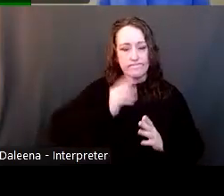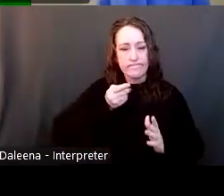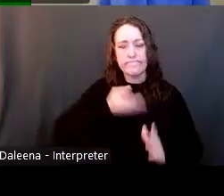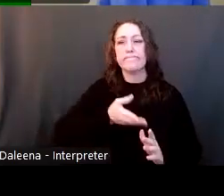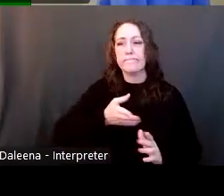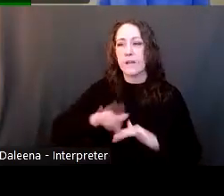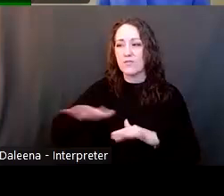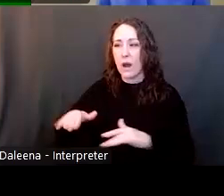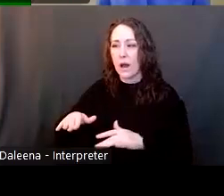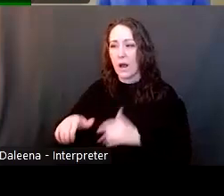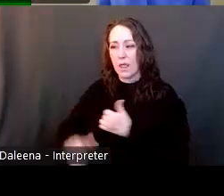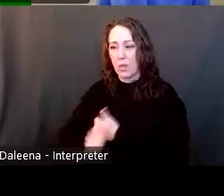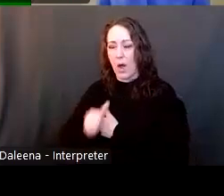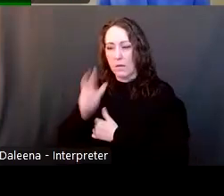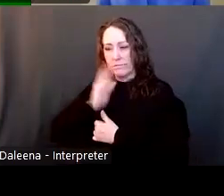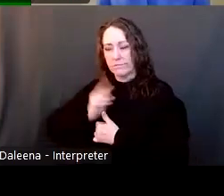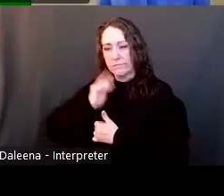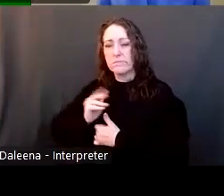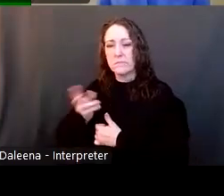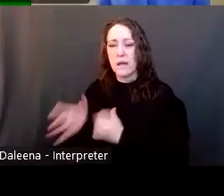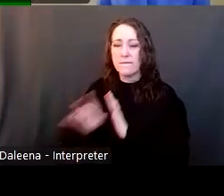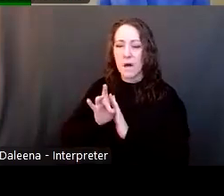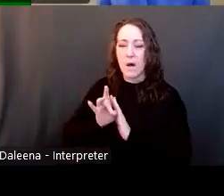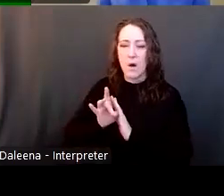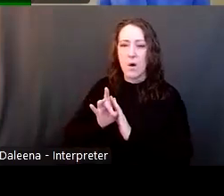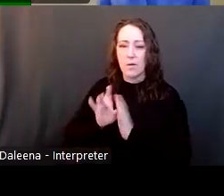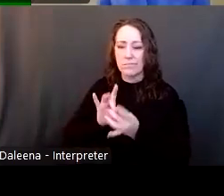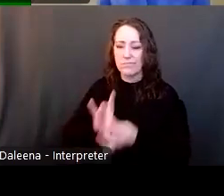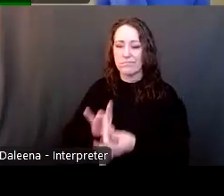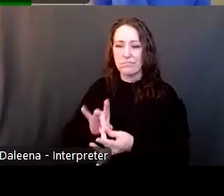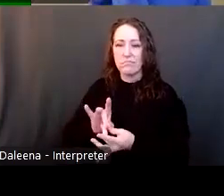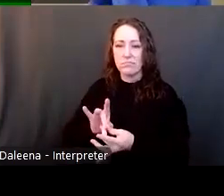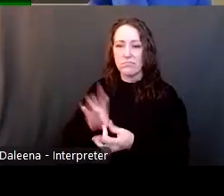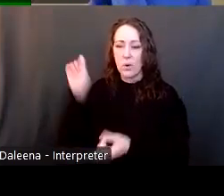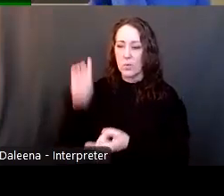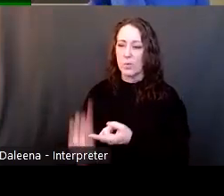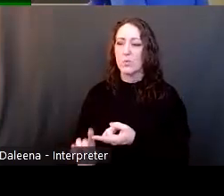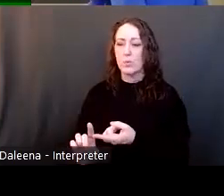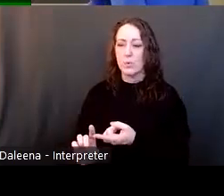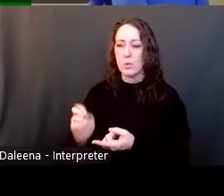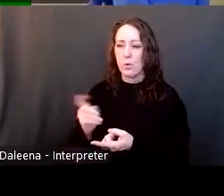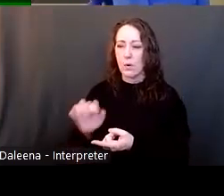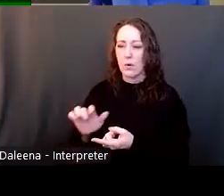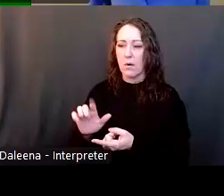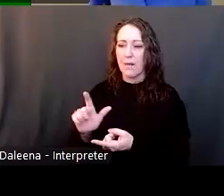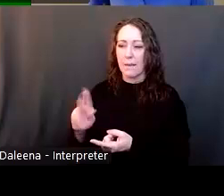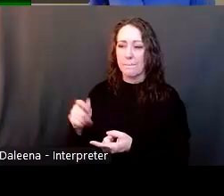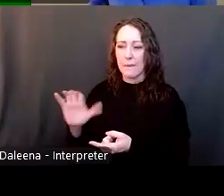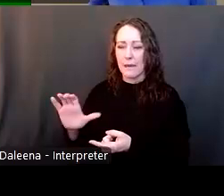threat and found that it was associated with reduced cortical lyic volumes in clinical